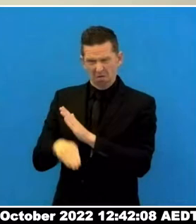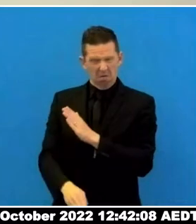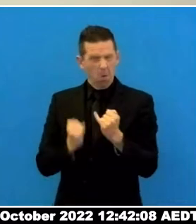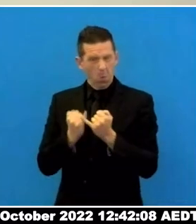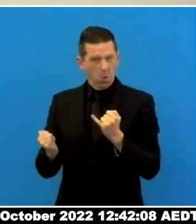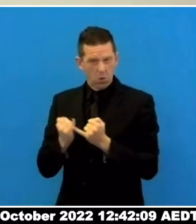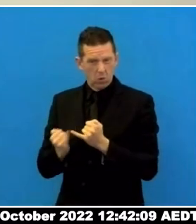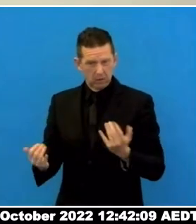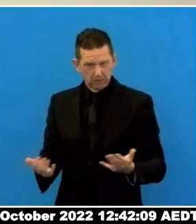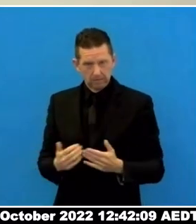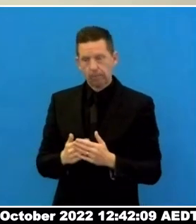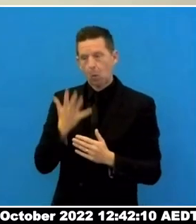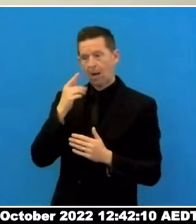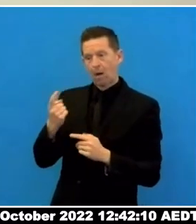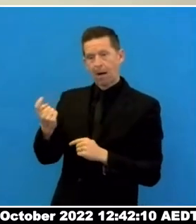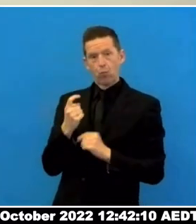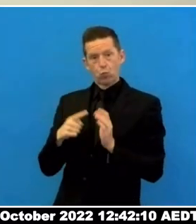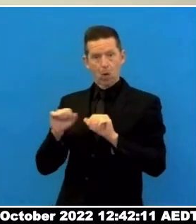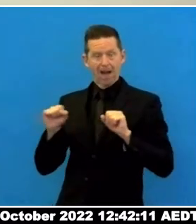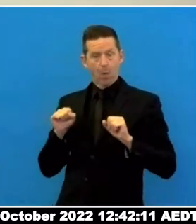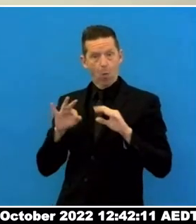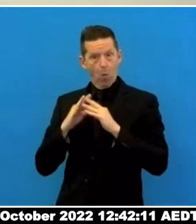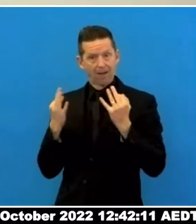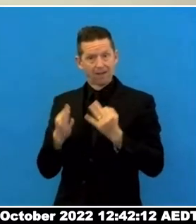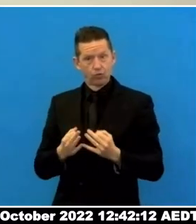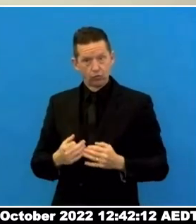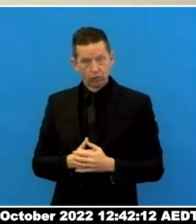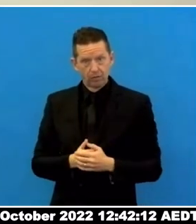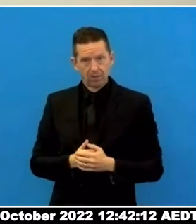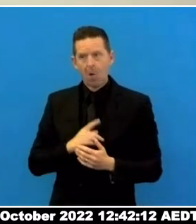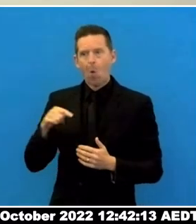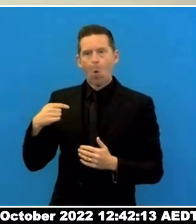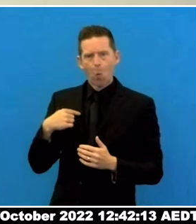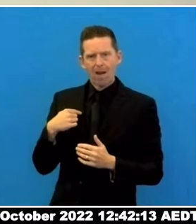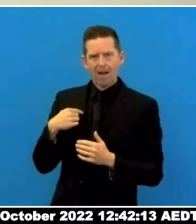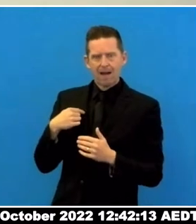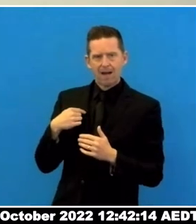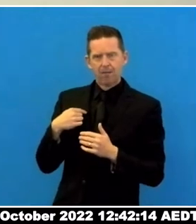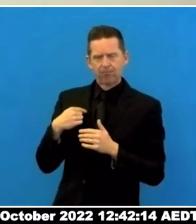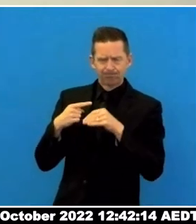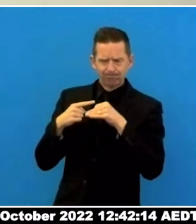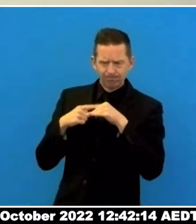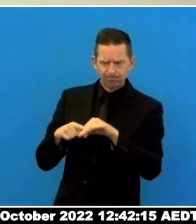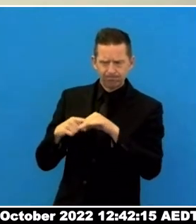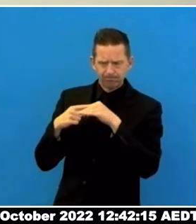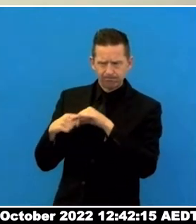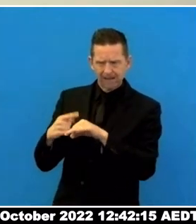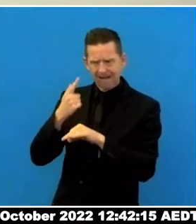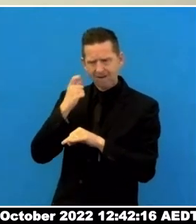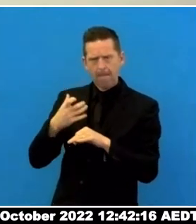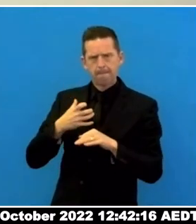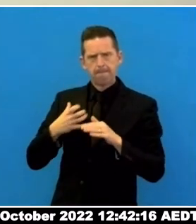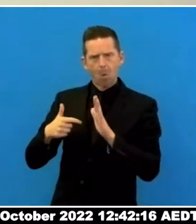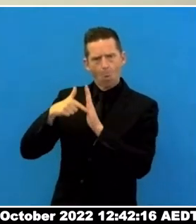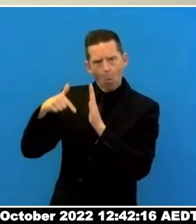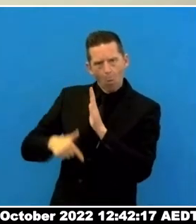When they came to Foundation House, we we inquired much more than other people had